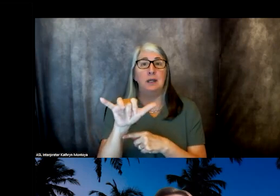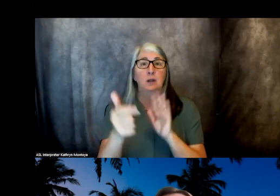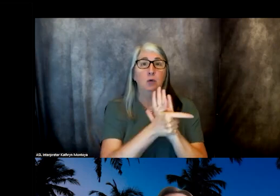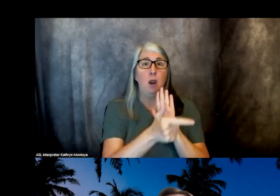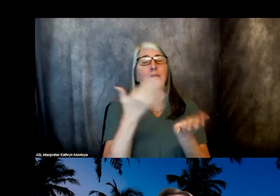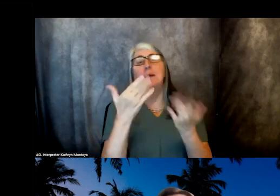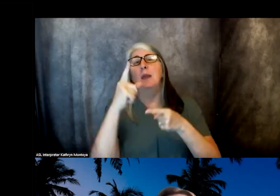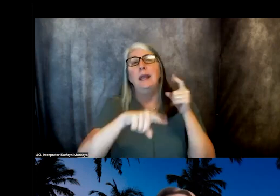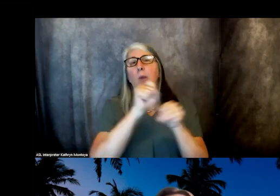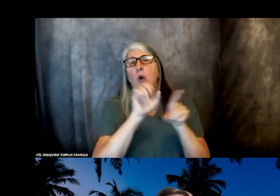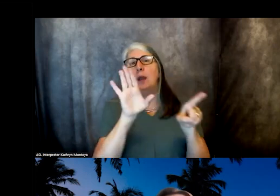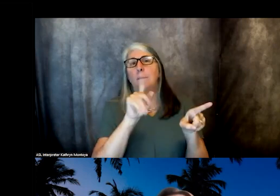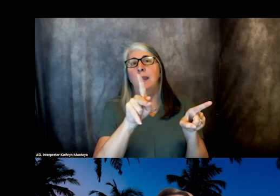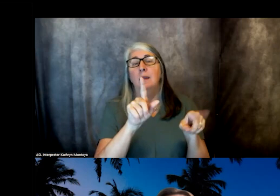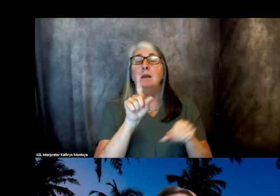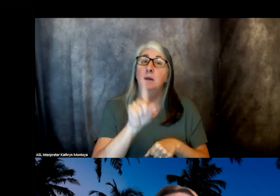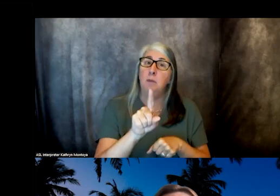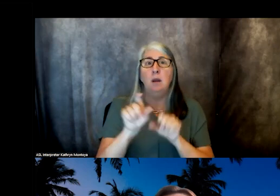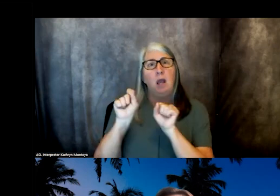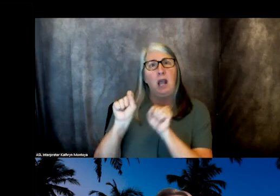BUT THAT WOULD NOT STOP ME FROM BEING A PEER SUPPORT SPECIALIST.